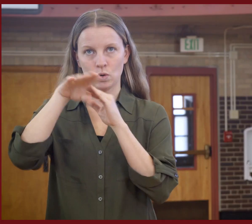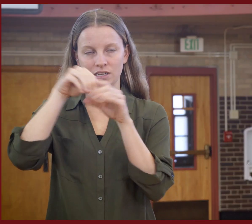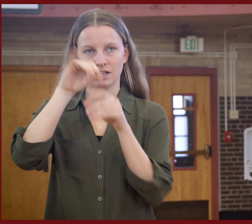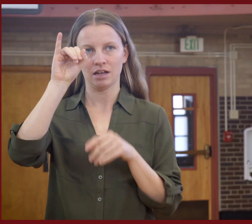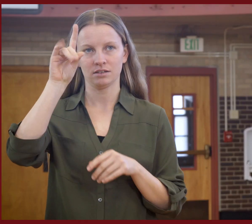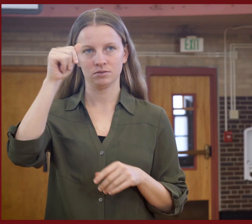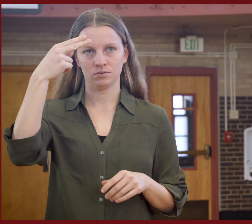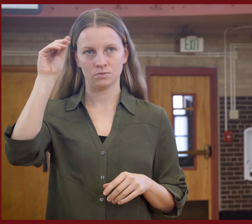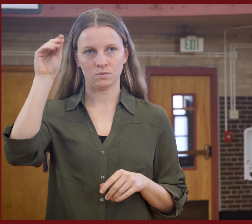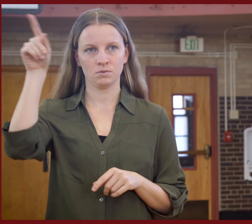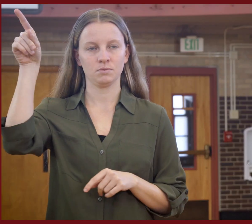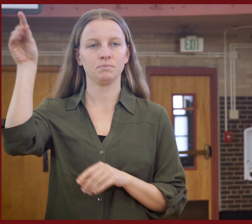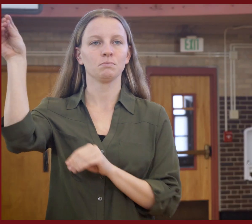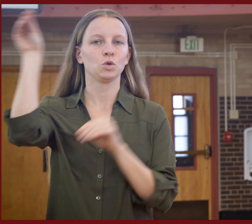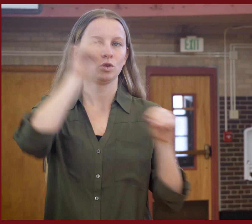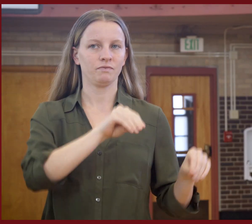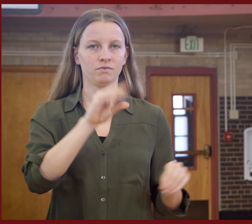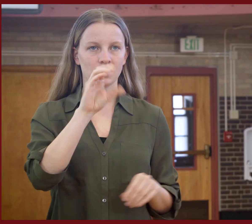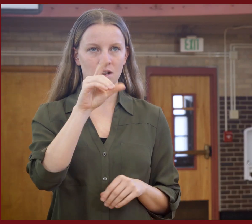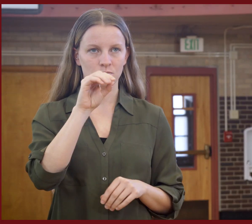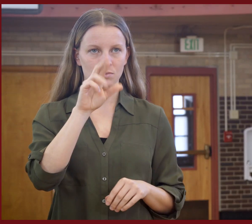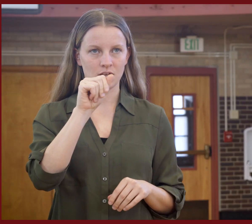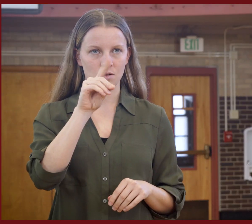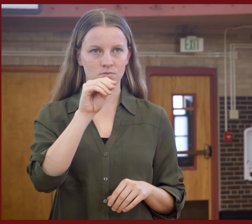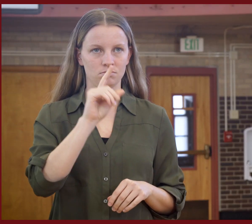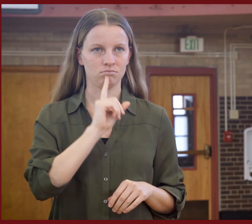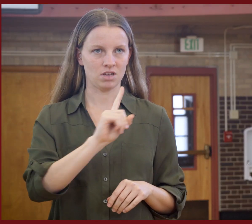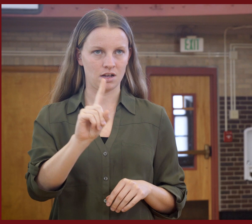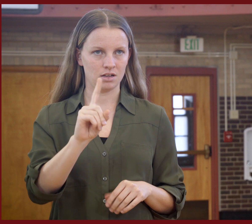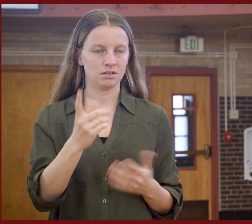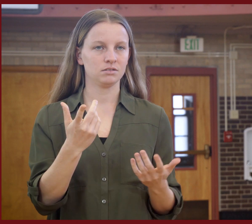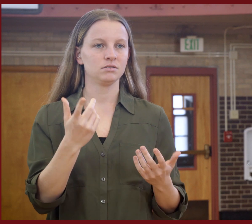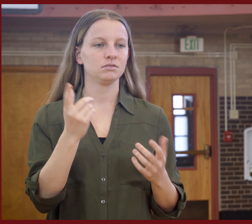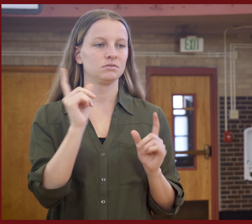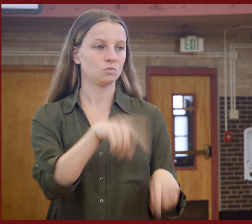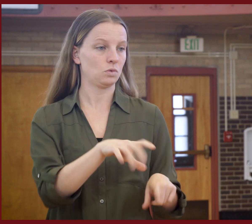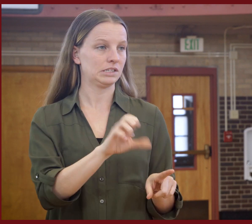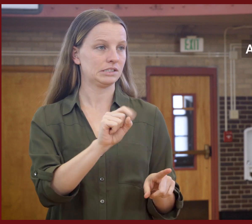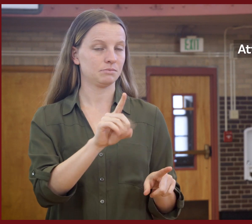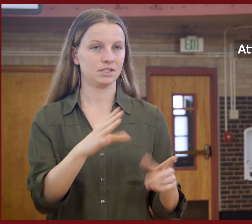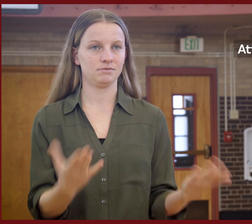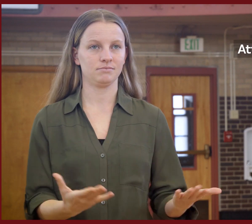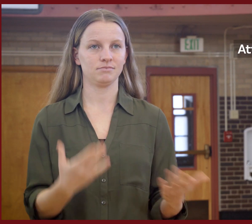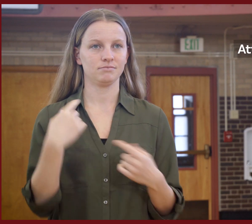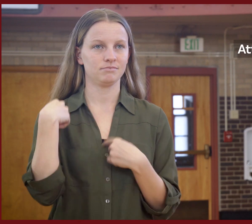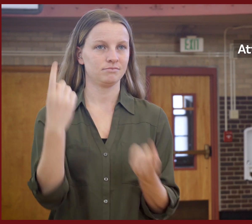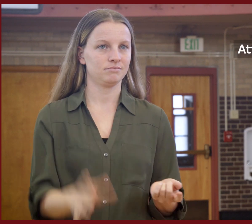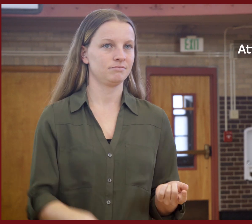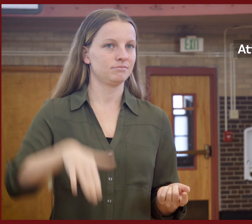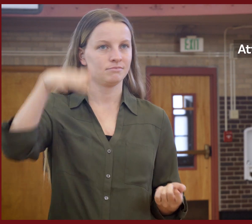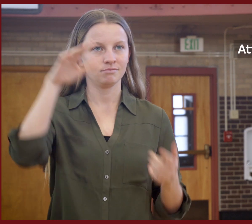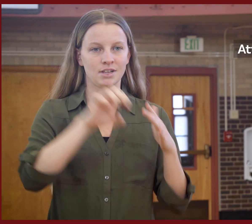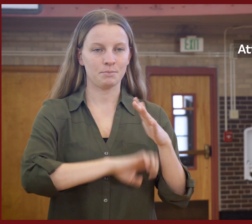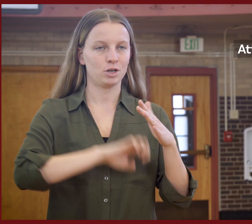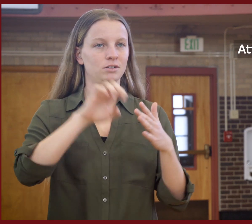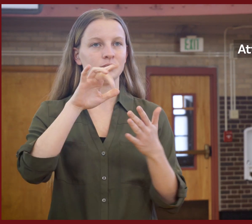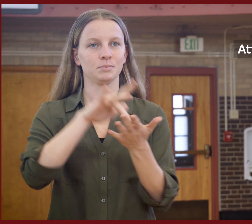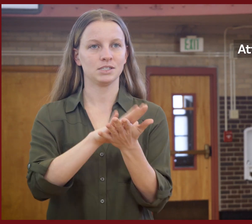I was born in Idaho; moved here to Colorado when I was 1 years of age. Attended CSDB throughout elementary, middle school